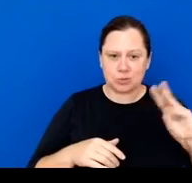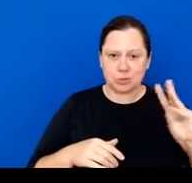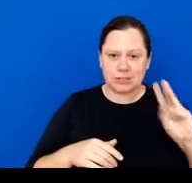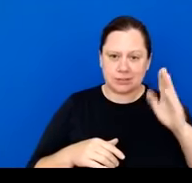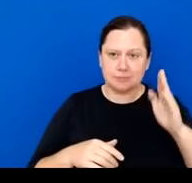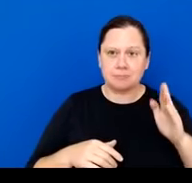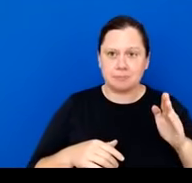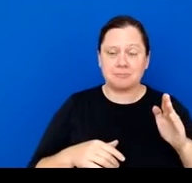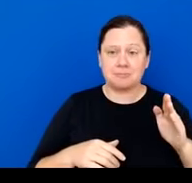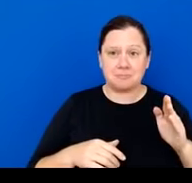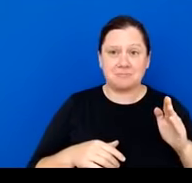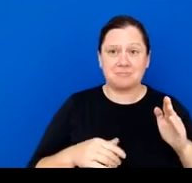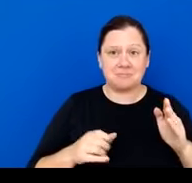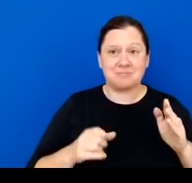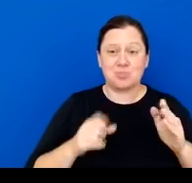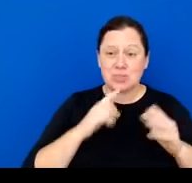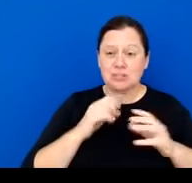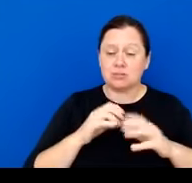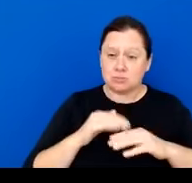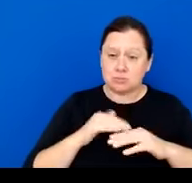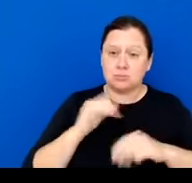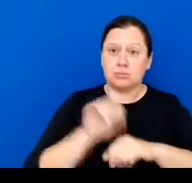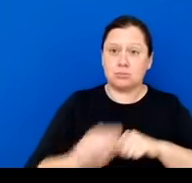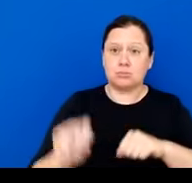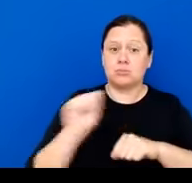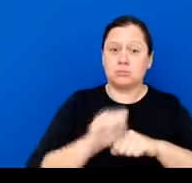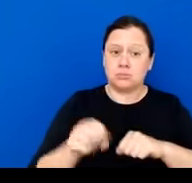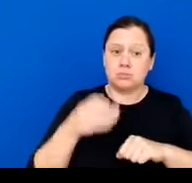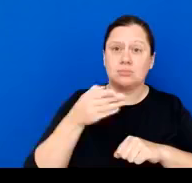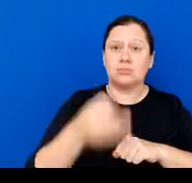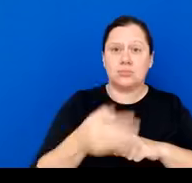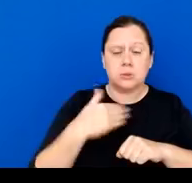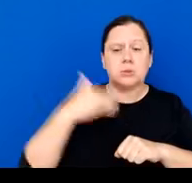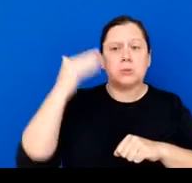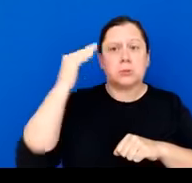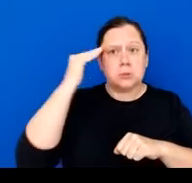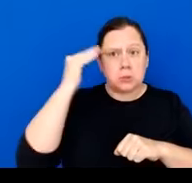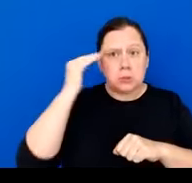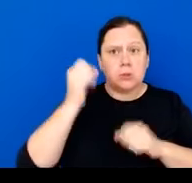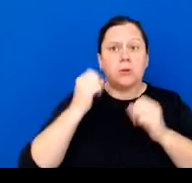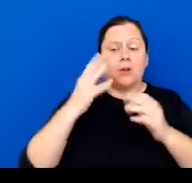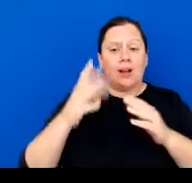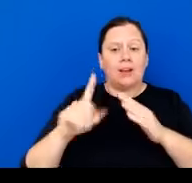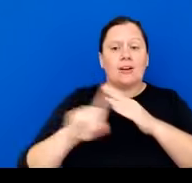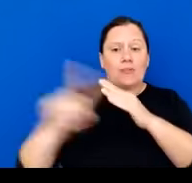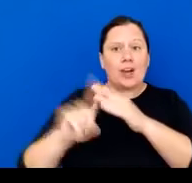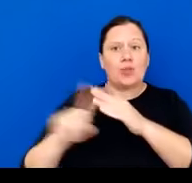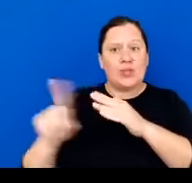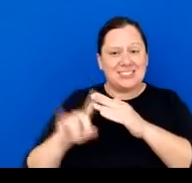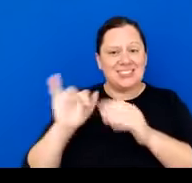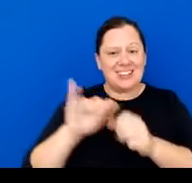we know where the evacuations are at right now we're working really hard with our partners to be able to get everything shored up to